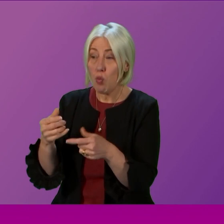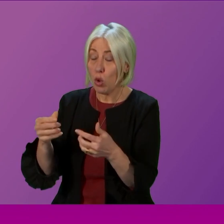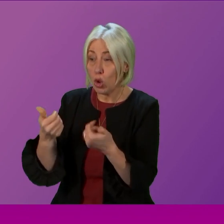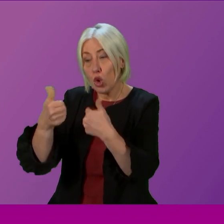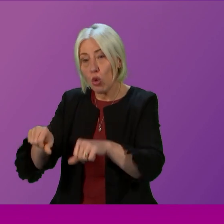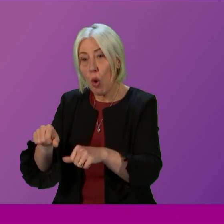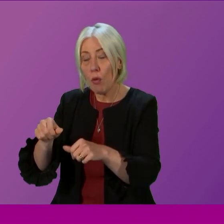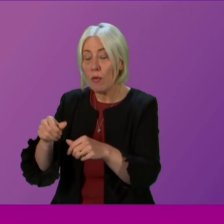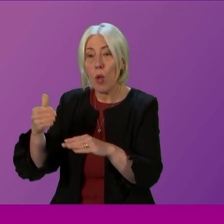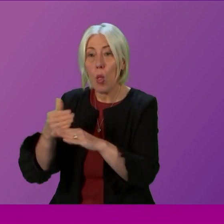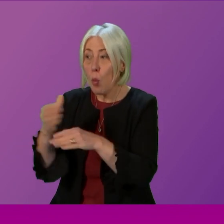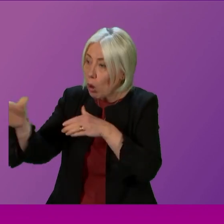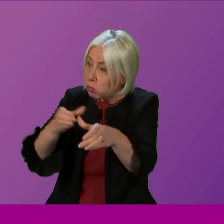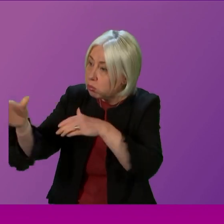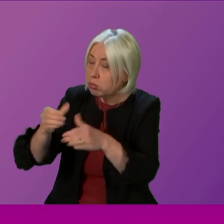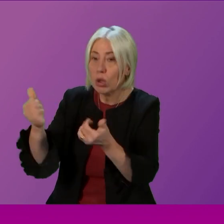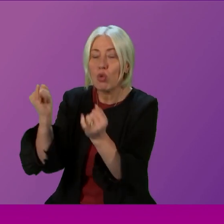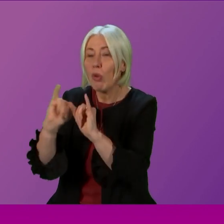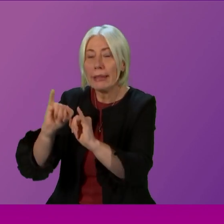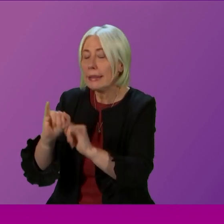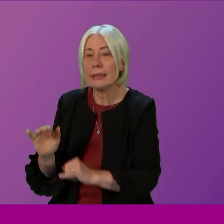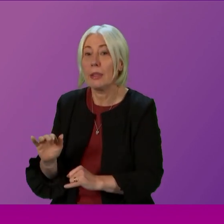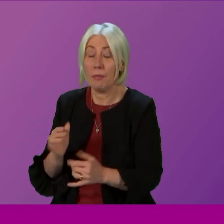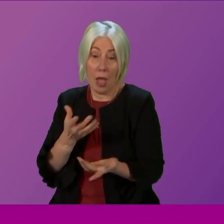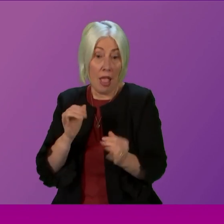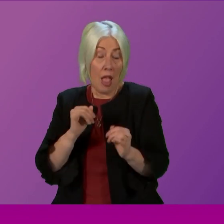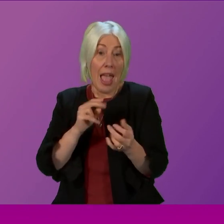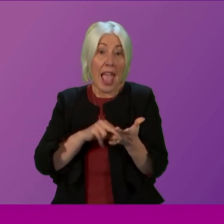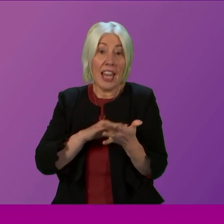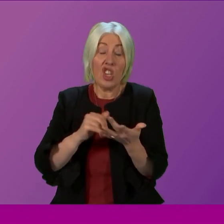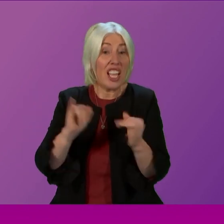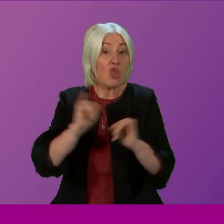Why can the First Minister not see that there is no solution to the NHS crisis without a solution